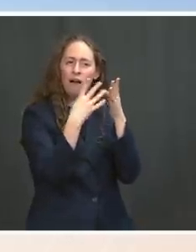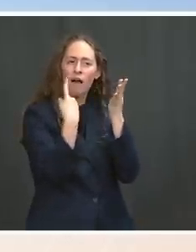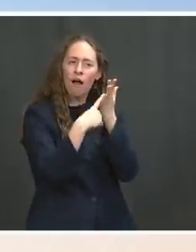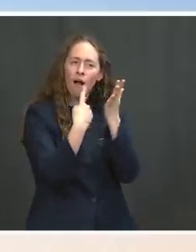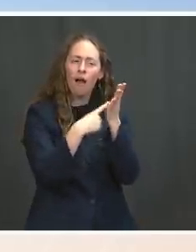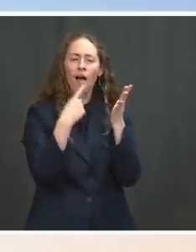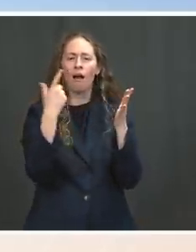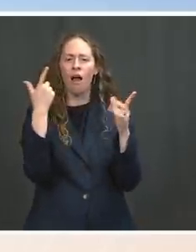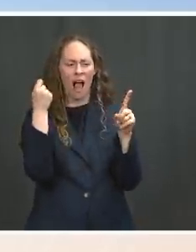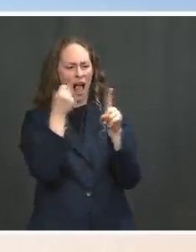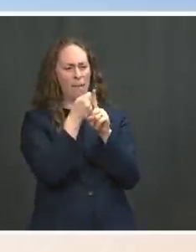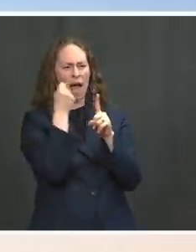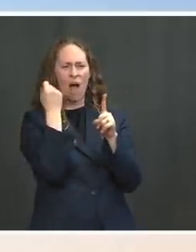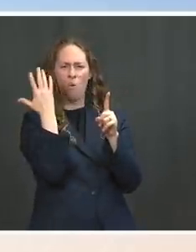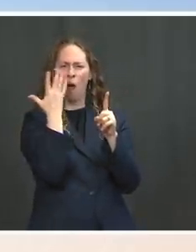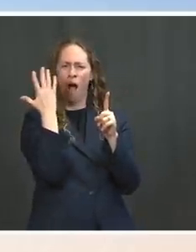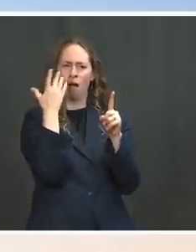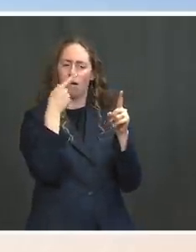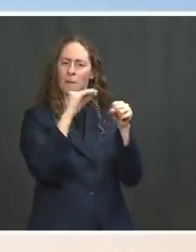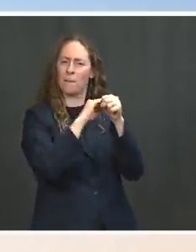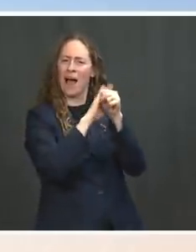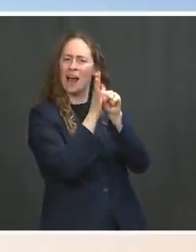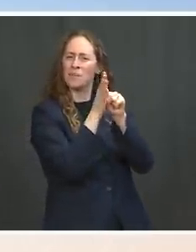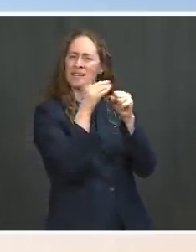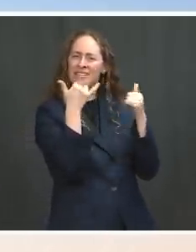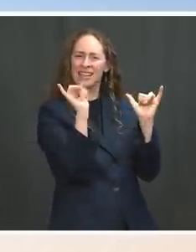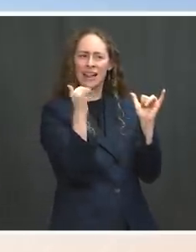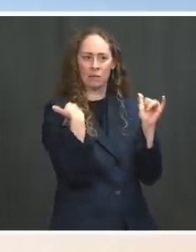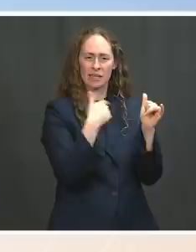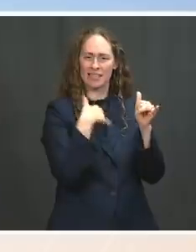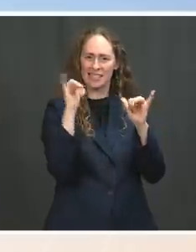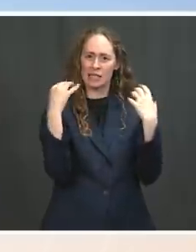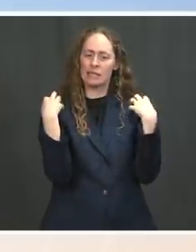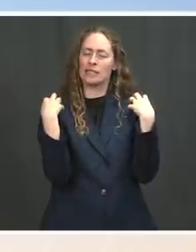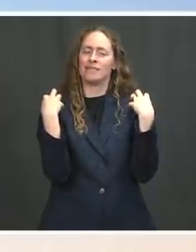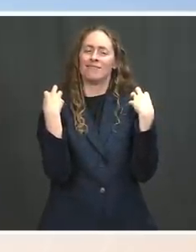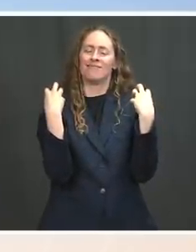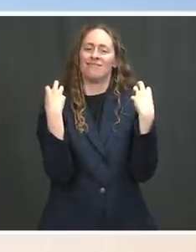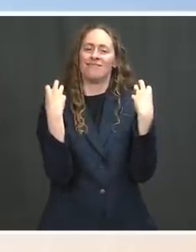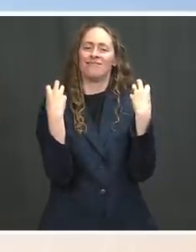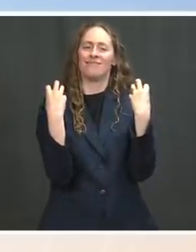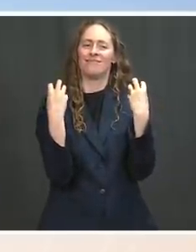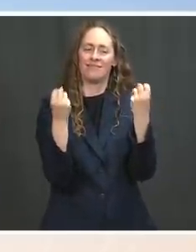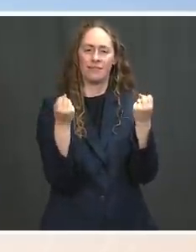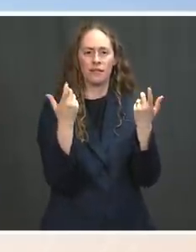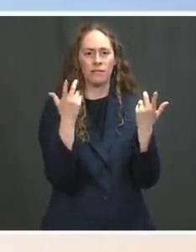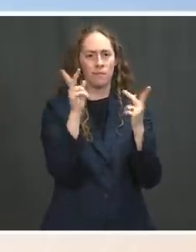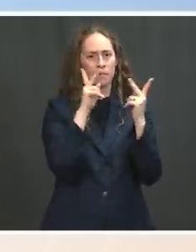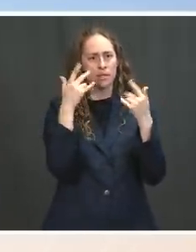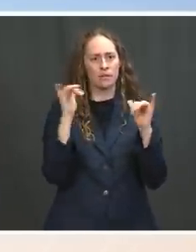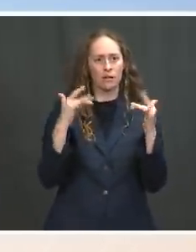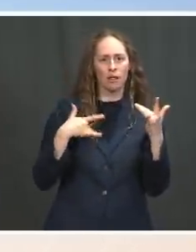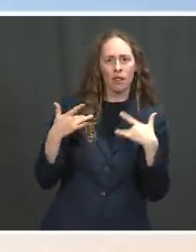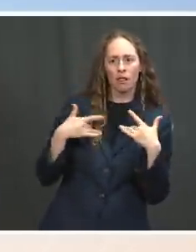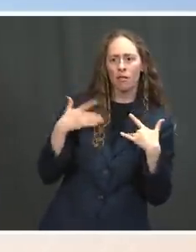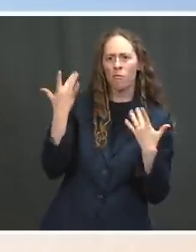and the fact that we're still recovering from a pandemic; and people having concerns or issues with childcare; or fears, if they're not yet vaccinated,